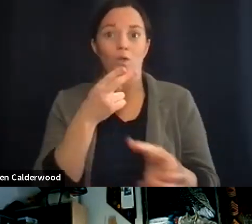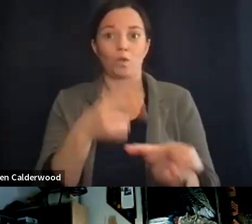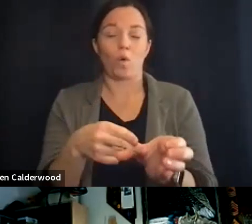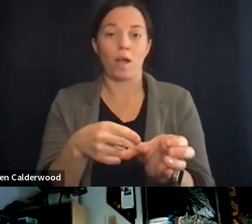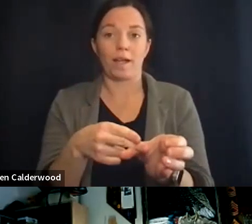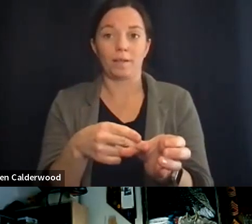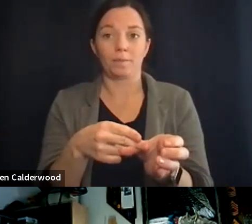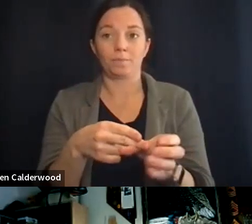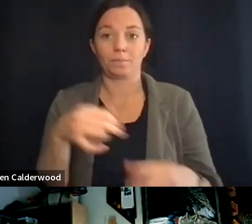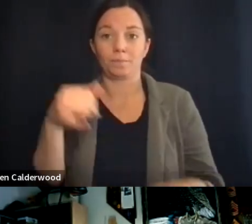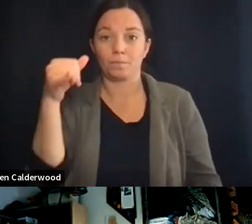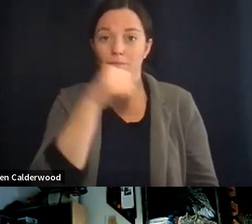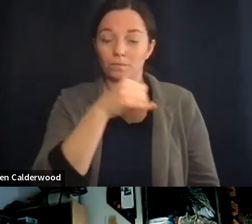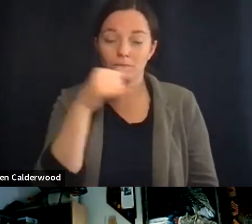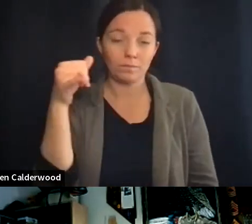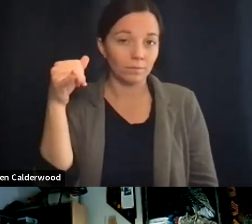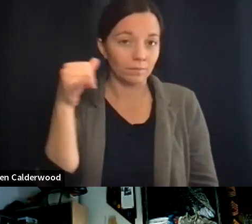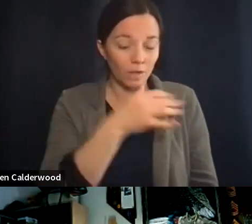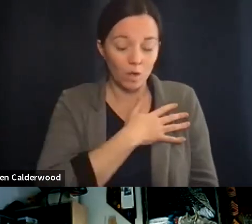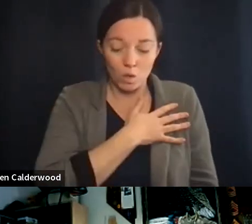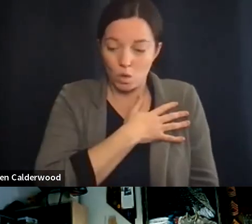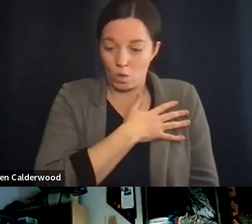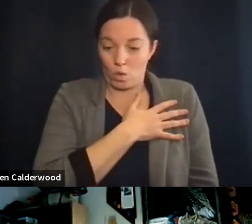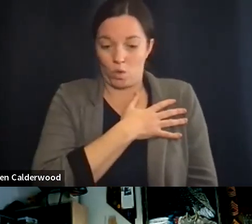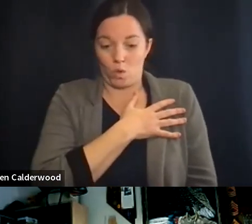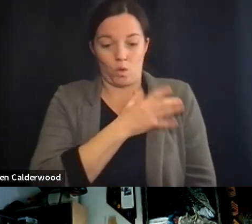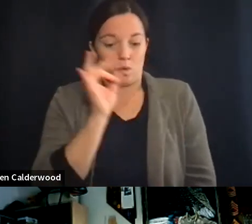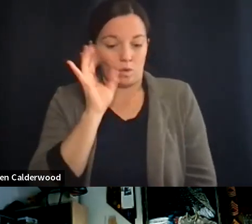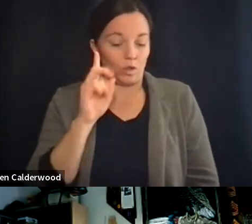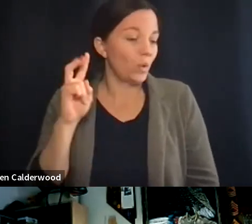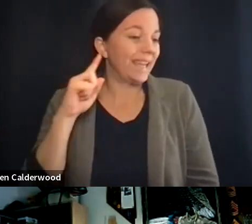Ask getting paid by HCBS to have these studies and follow theses rules and been be in compliance partnership ajoined that. It public and open to anybody.